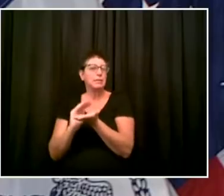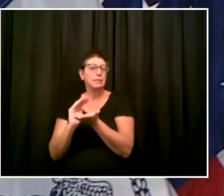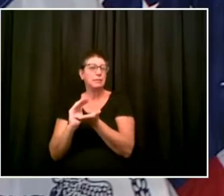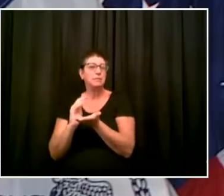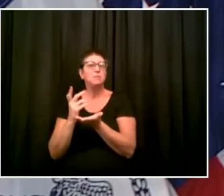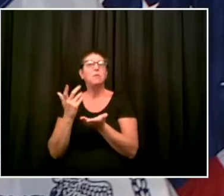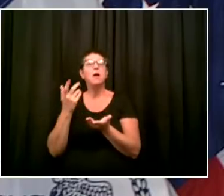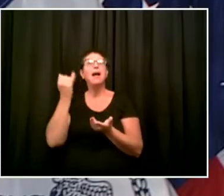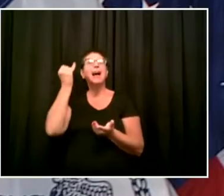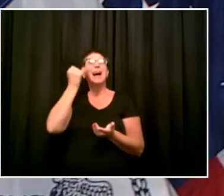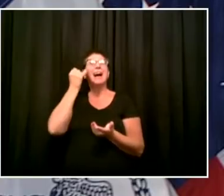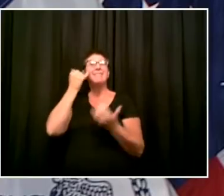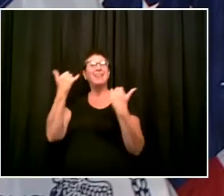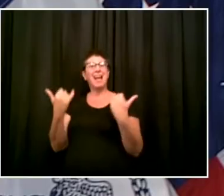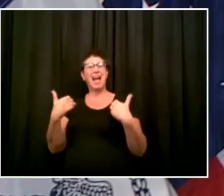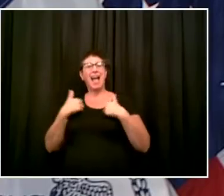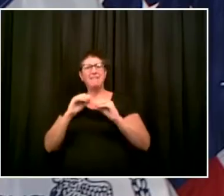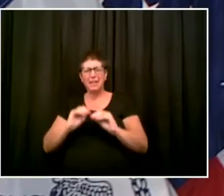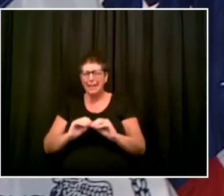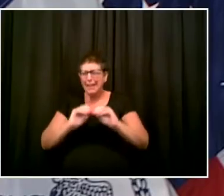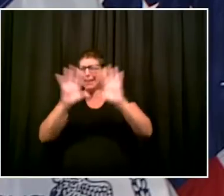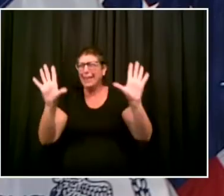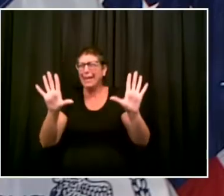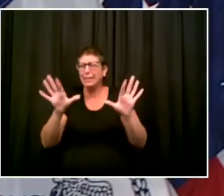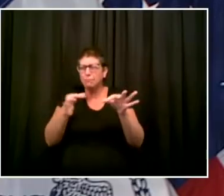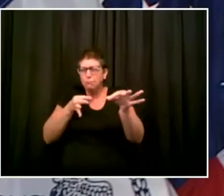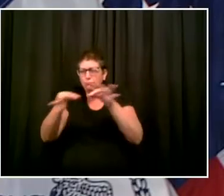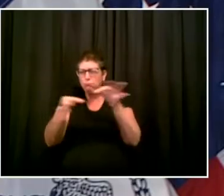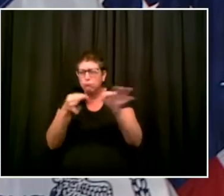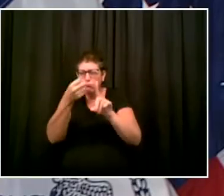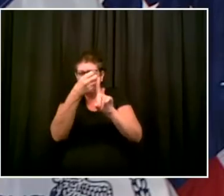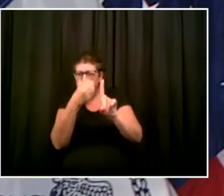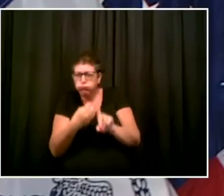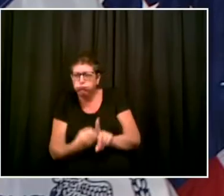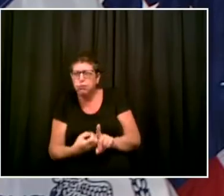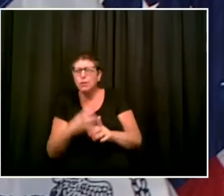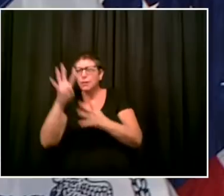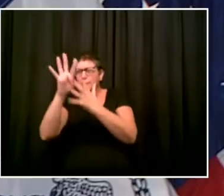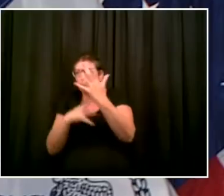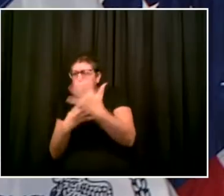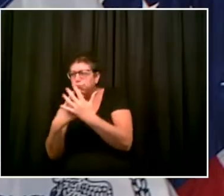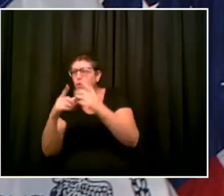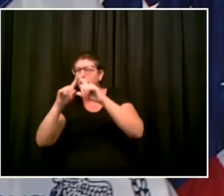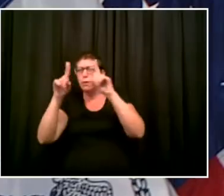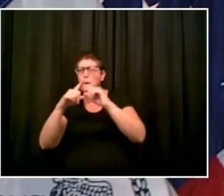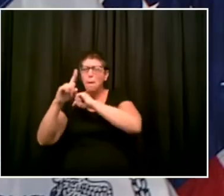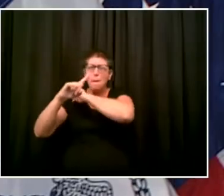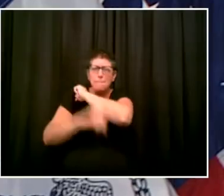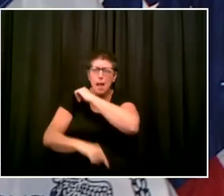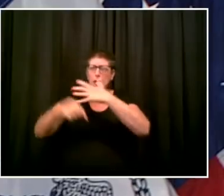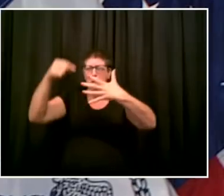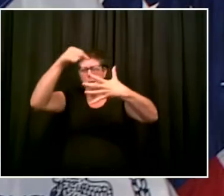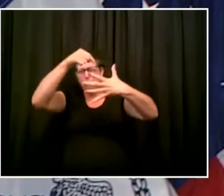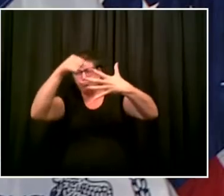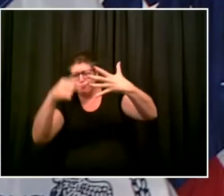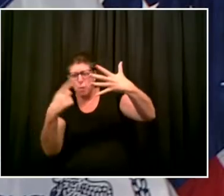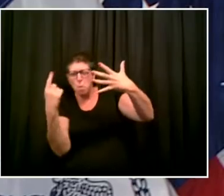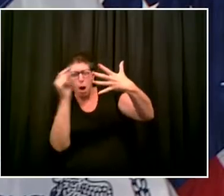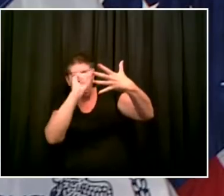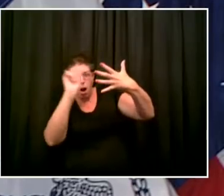WHETHER IT WILL BE MORE OR LESS? THE CLEARER THE STANDARDS ARE, THE MORE CONSEQUENCE, I THINK IT IS TRUE OF ALL HUMANITY. IF THERE IS A CLEAR SENSE OF CONSEQUENCE